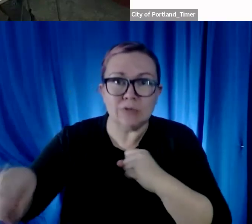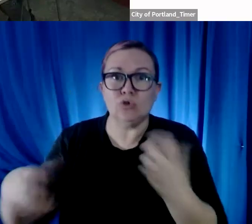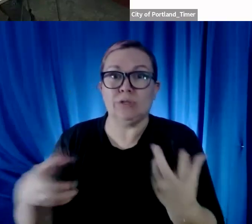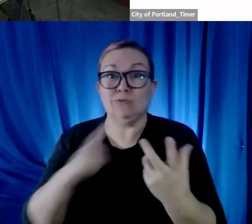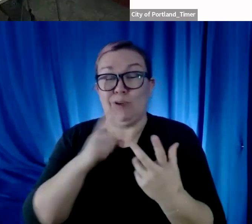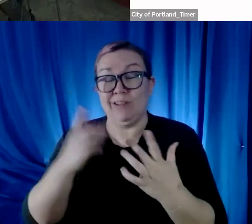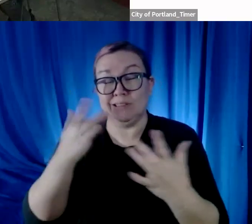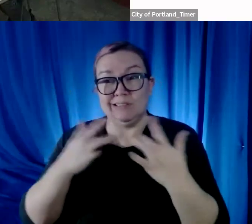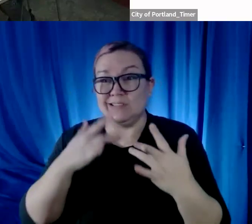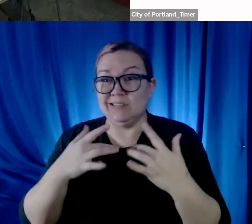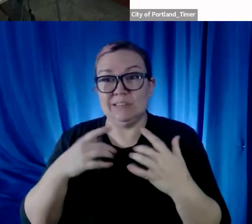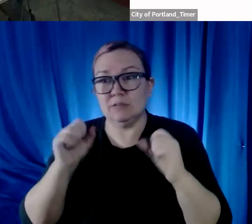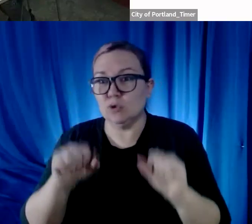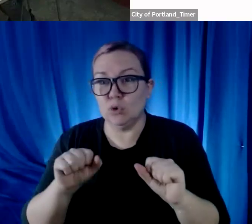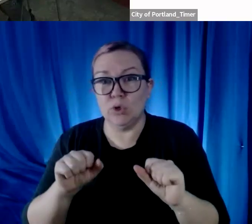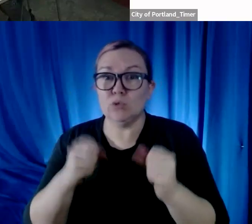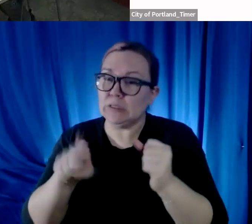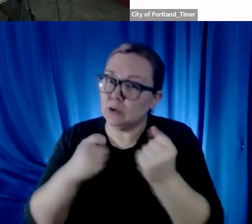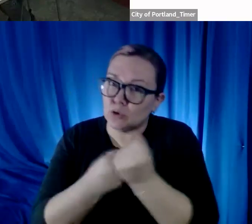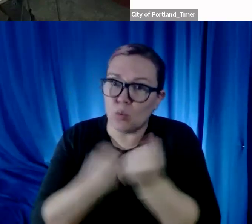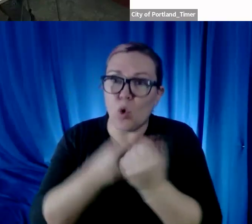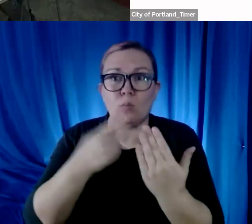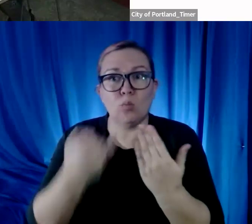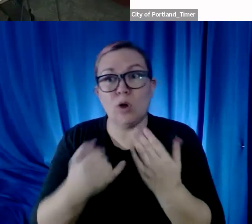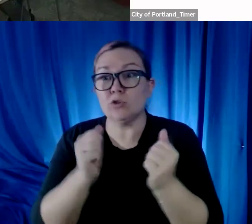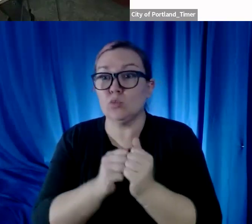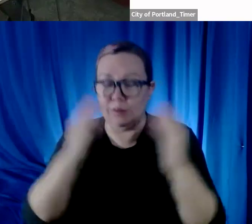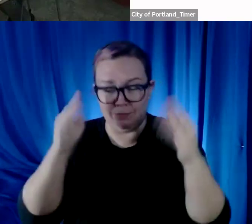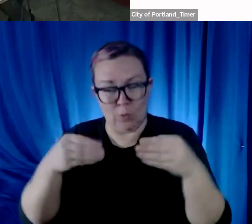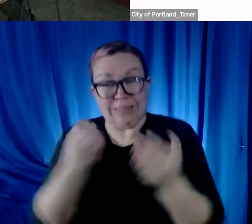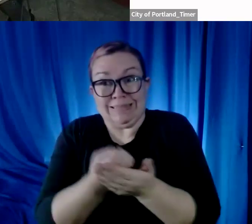Leadership means supporting projects with economic development focus like the James Beard Public Market.